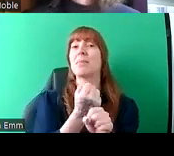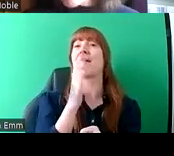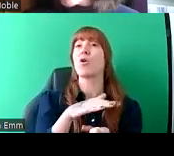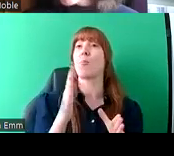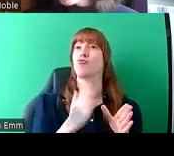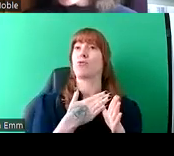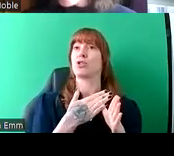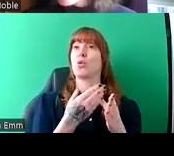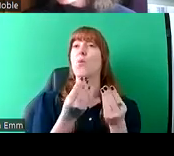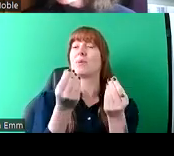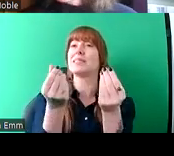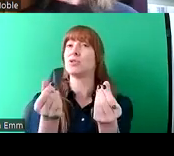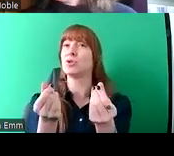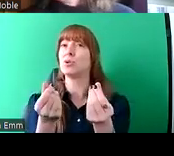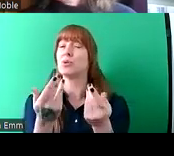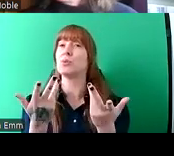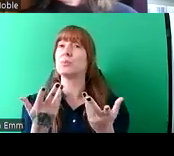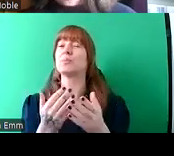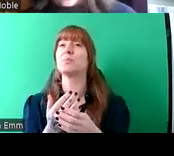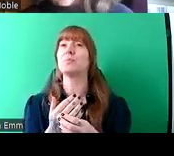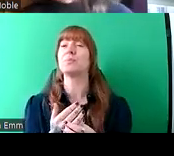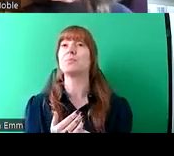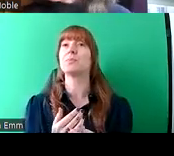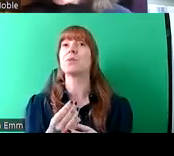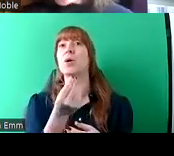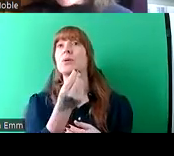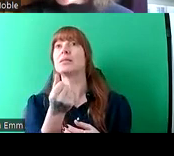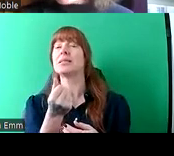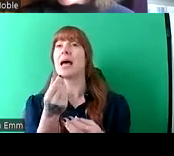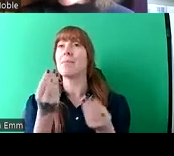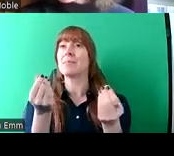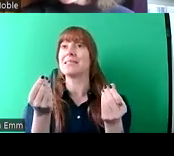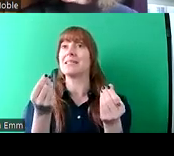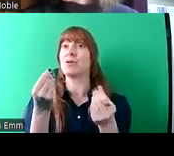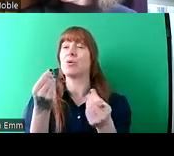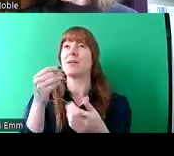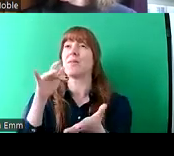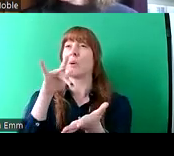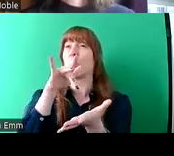duplicated; so, we have material in the core collection which is preserved, but then we have